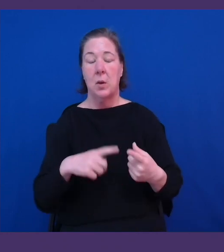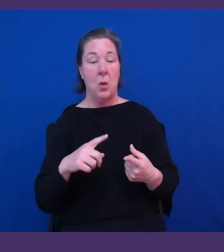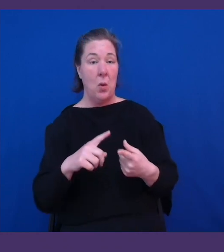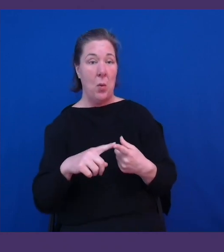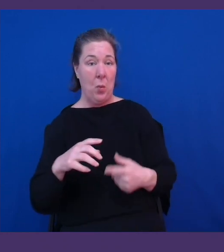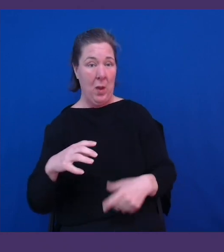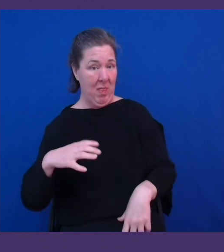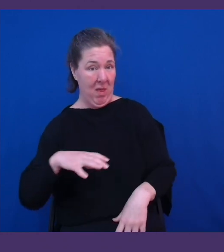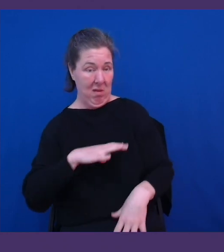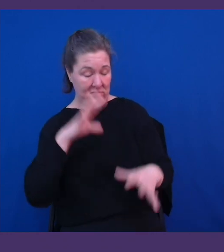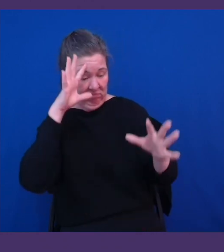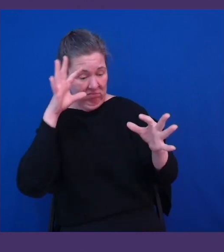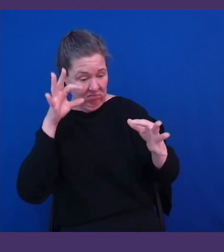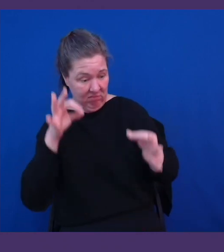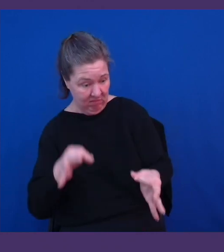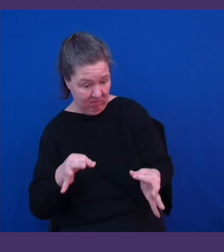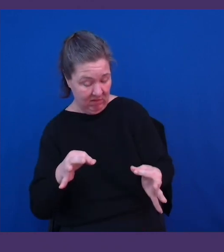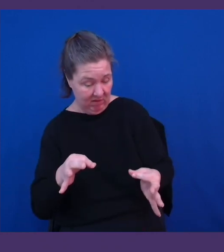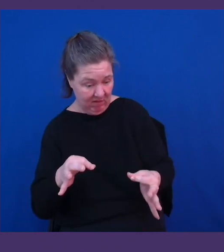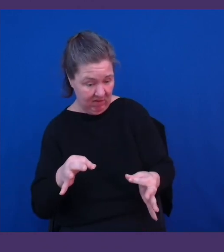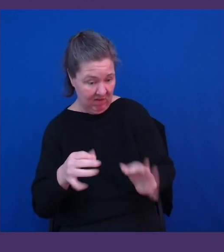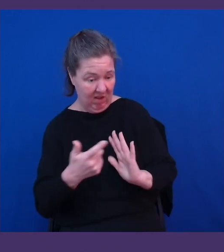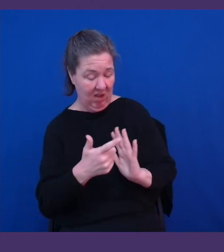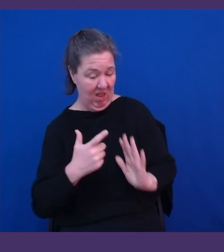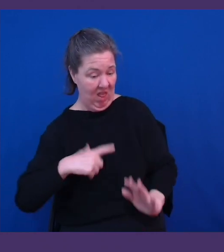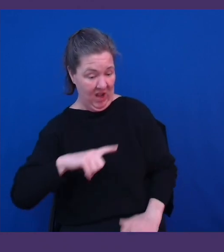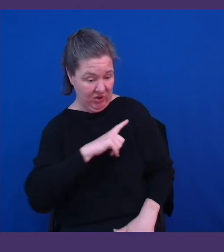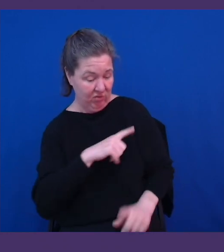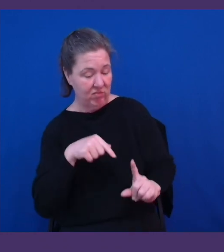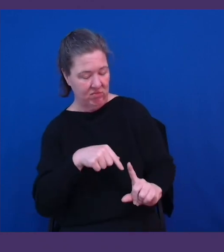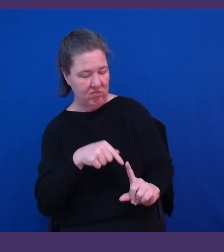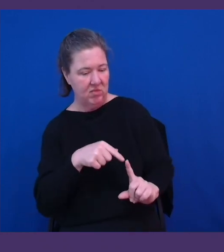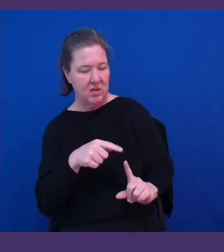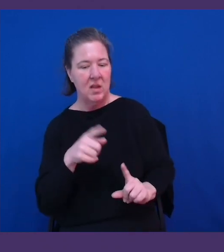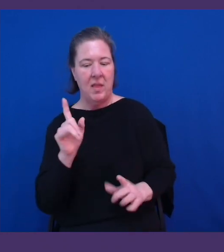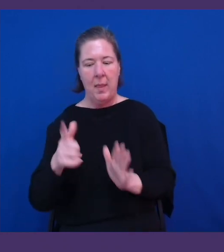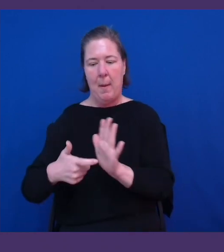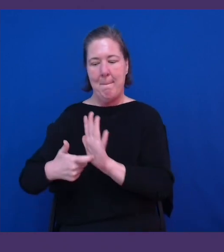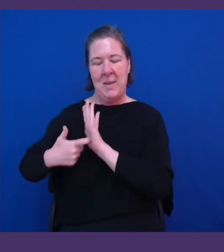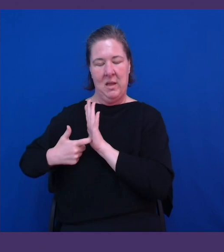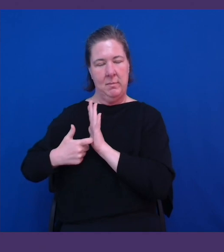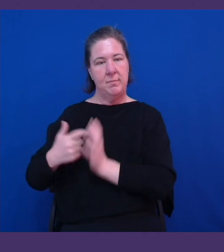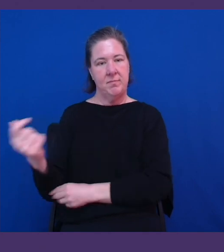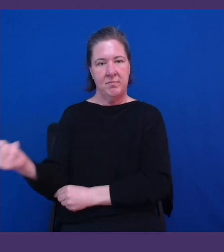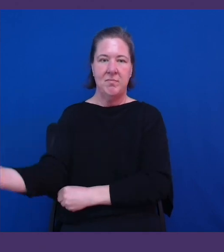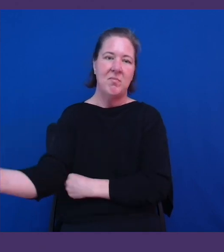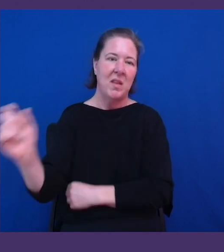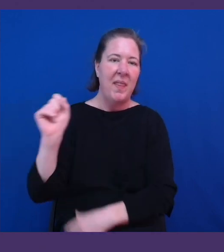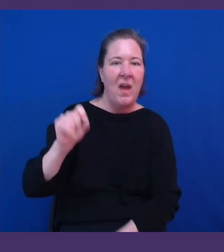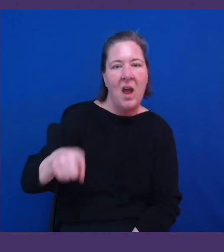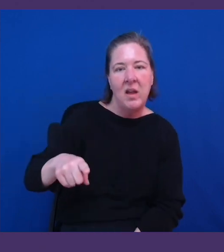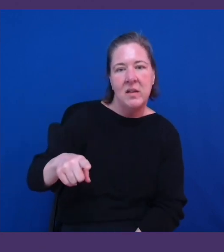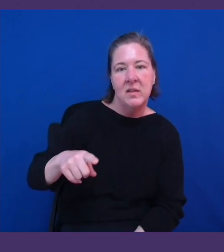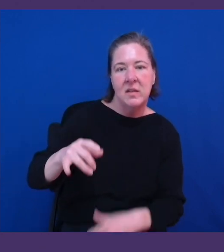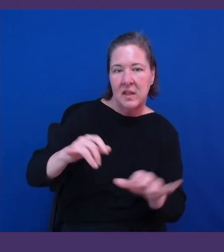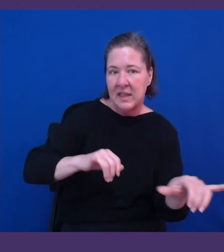on legislation, they are mandating. They're asking the standardization bodies in Europe